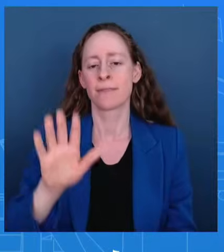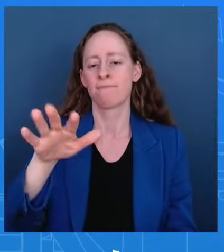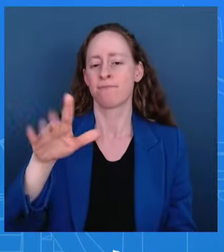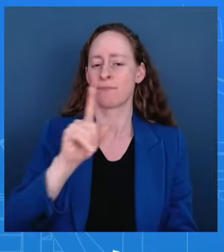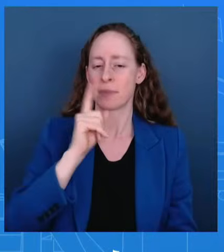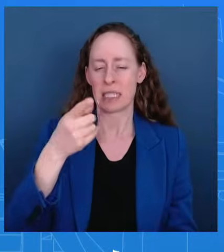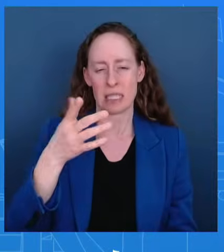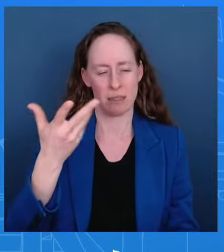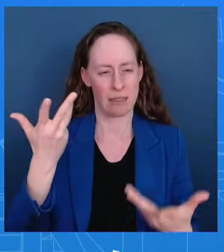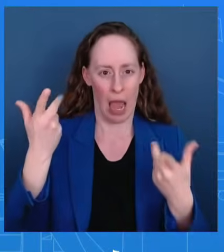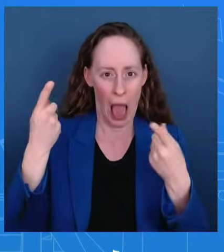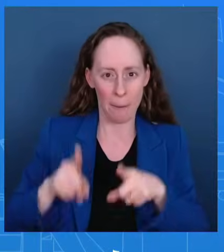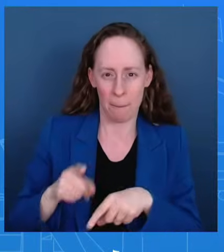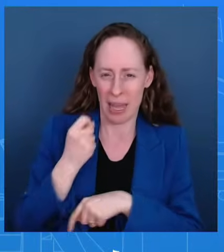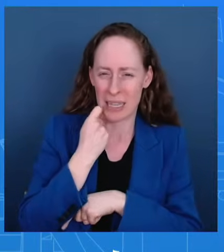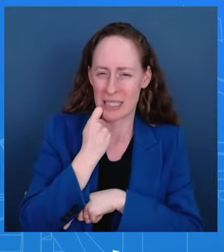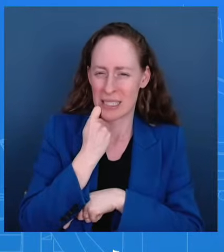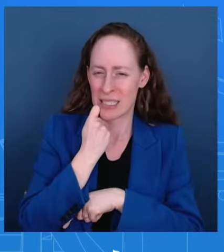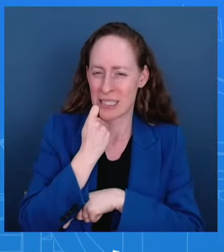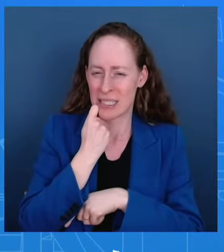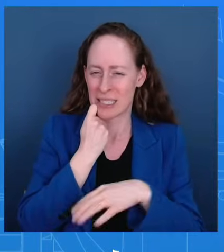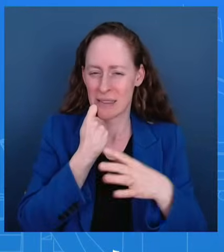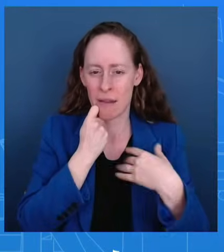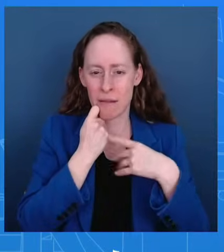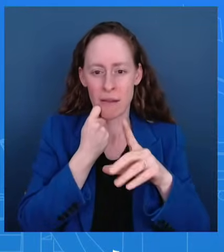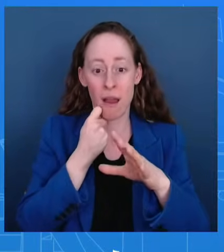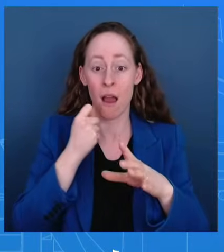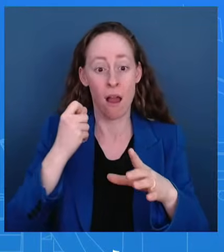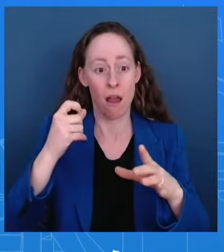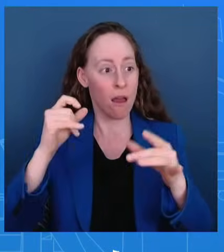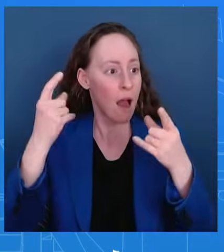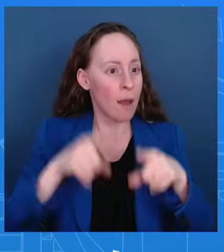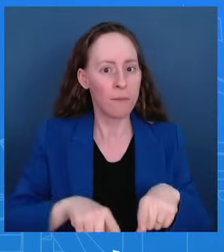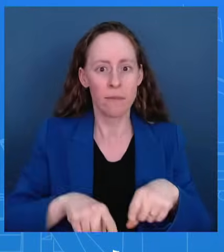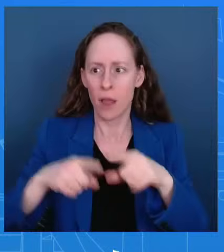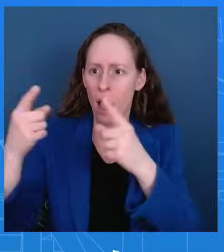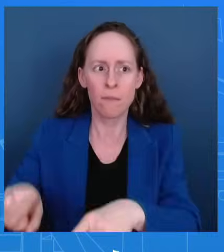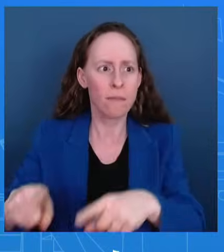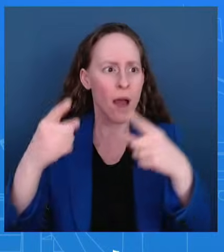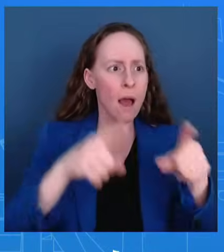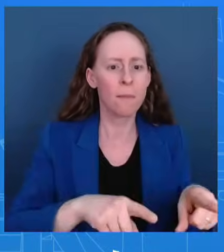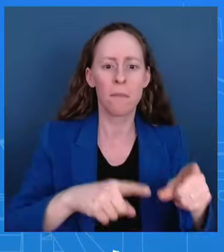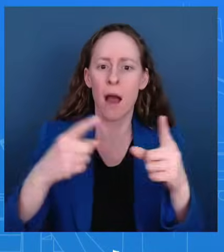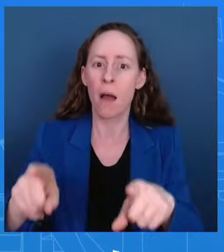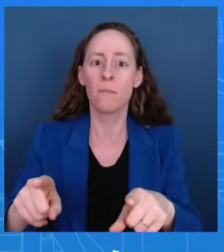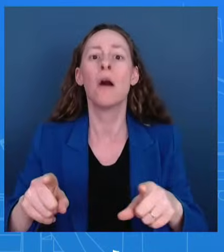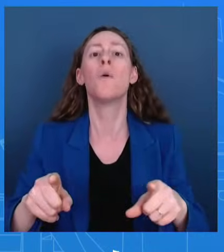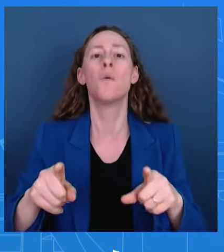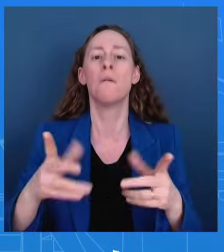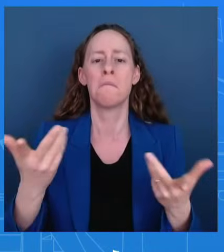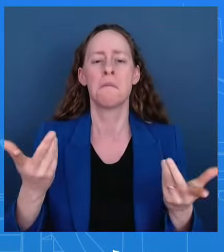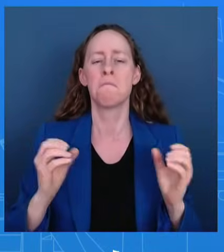a wave of violent activity or intent with respect to political stability in Europe.